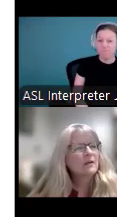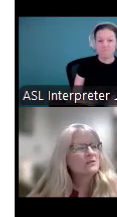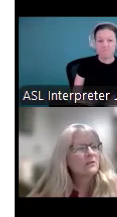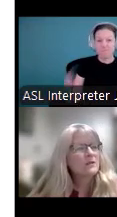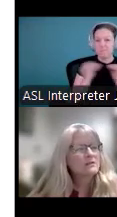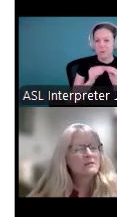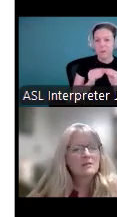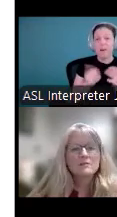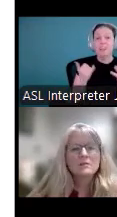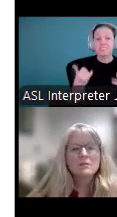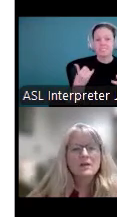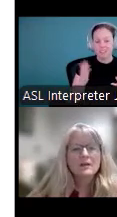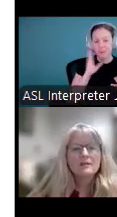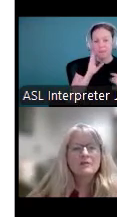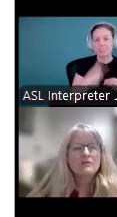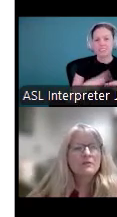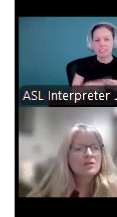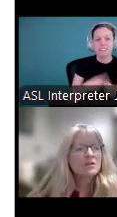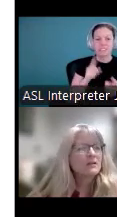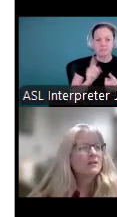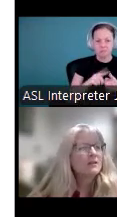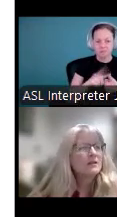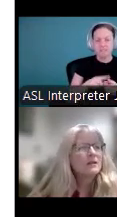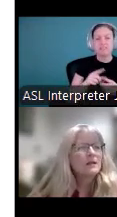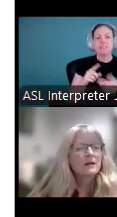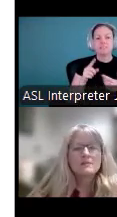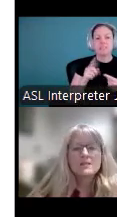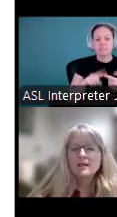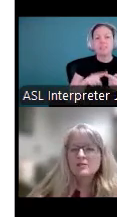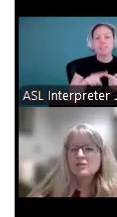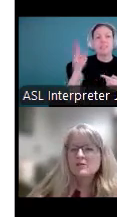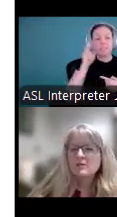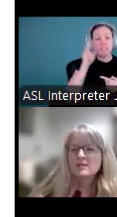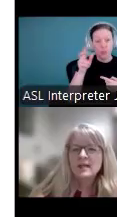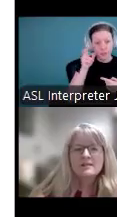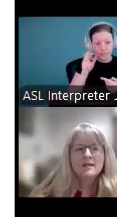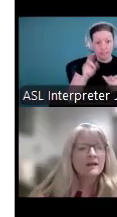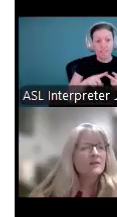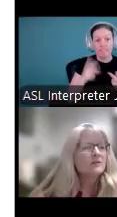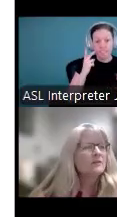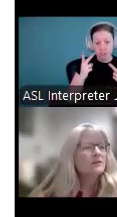auditory system, we'll talk about vision, touch, or tactile,